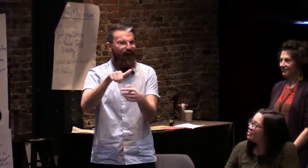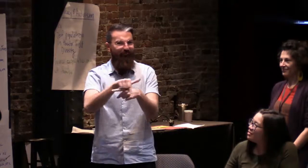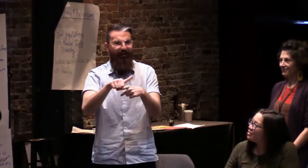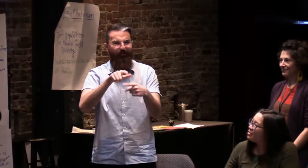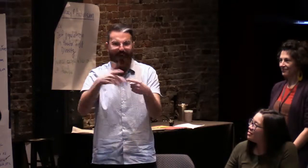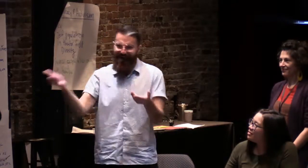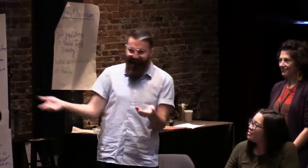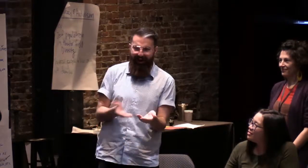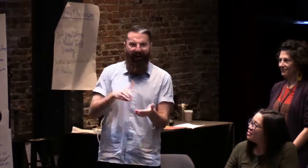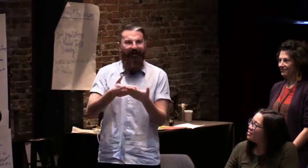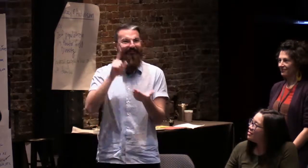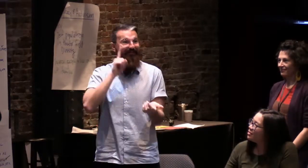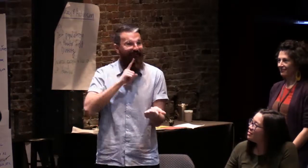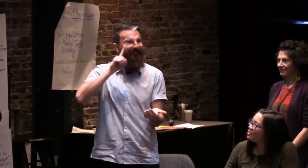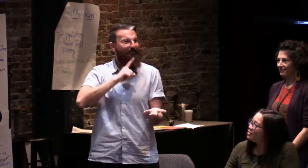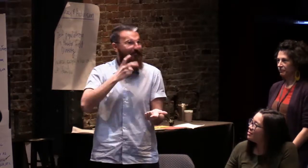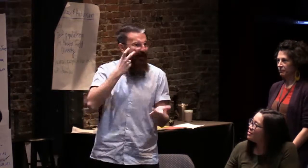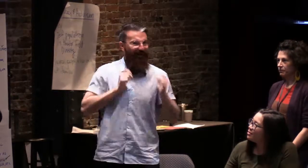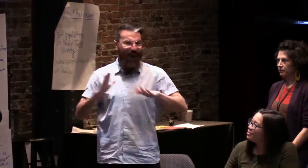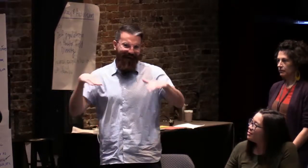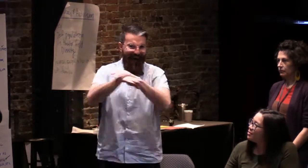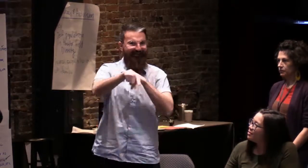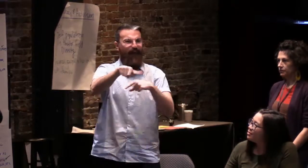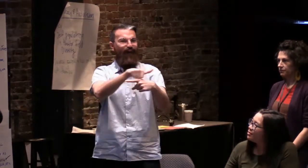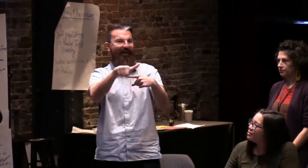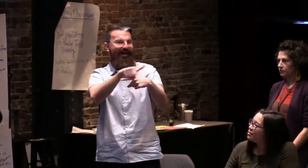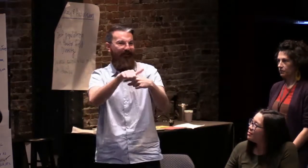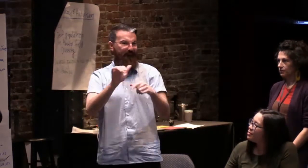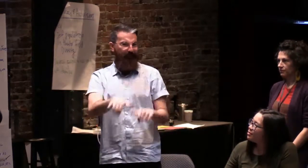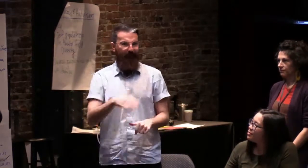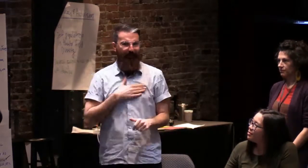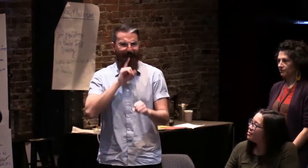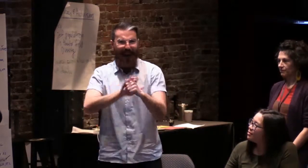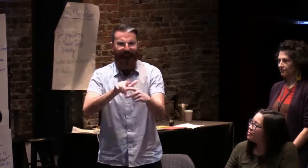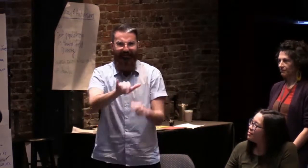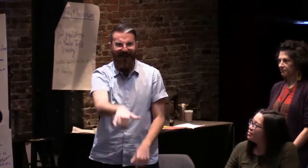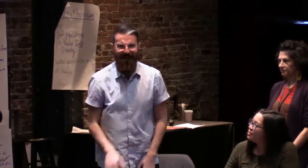and break through the barriers and hire more deaf artists